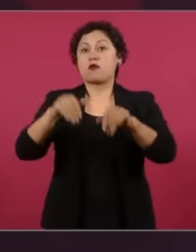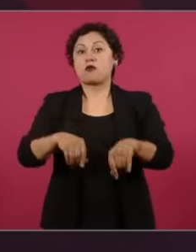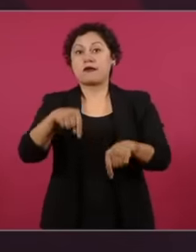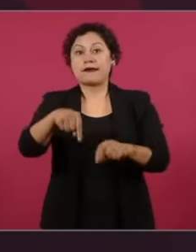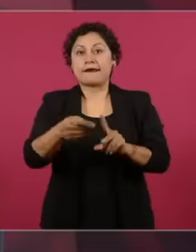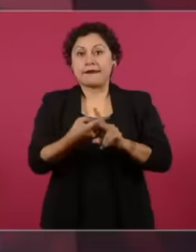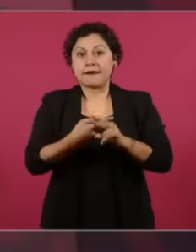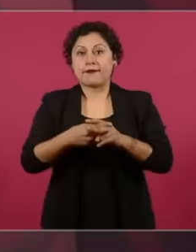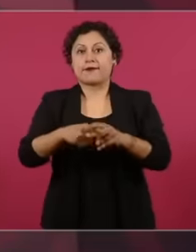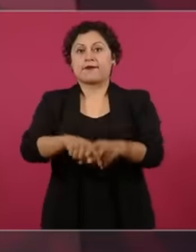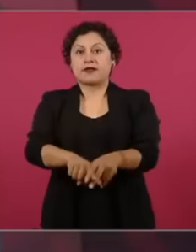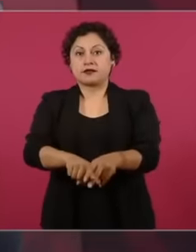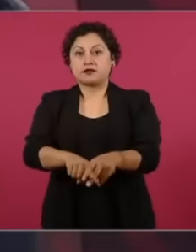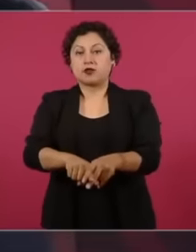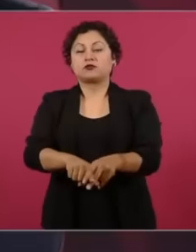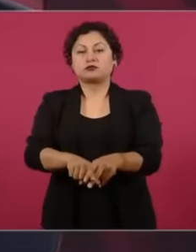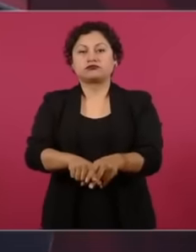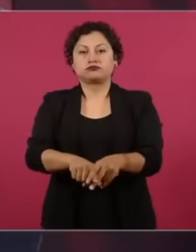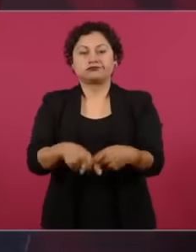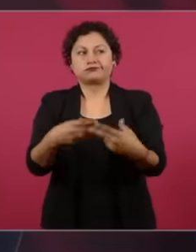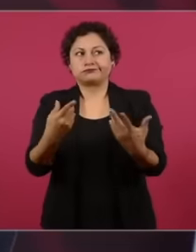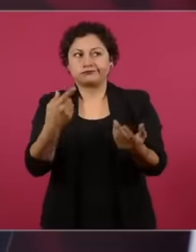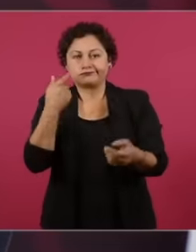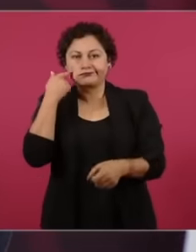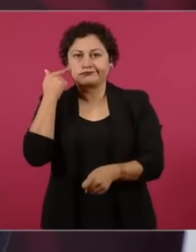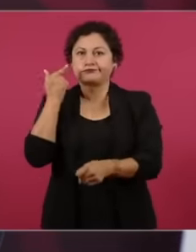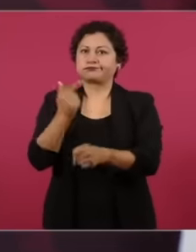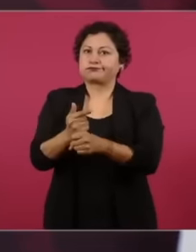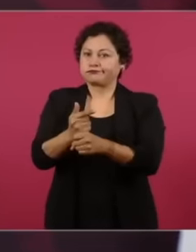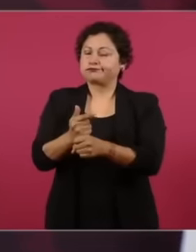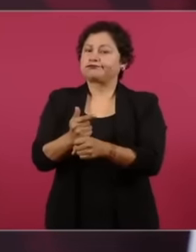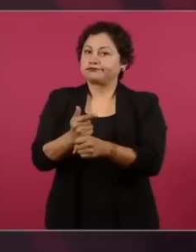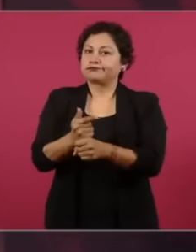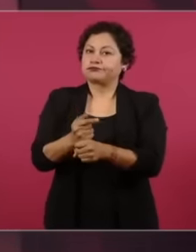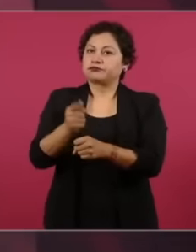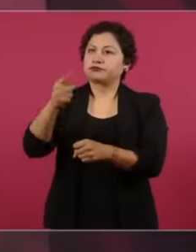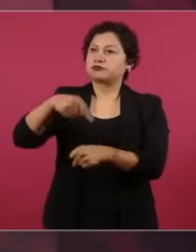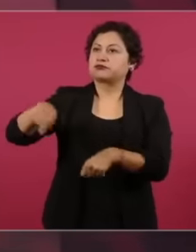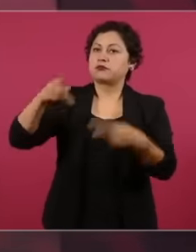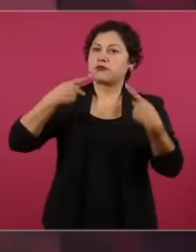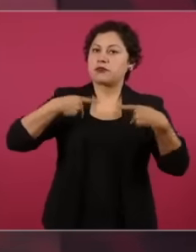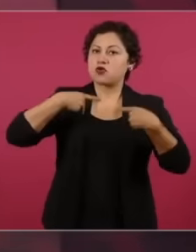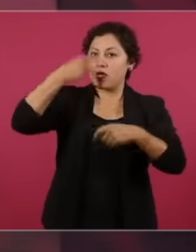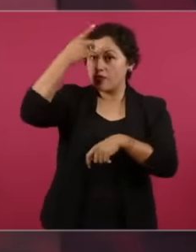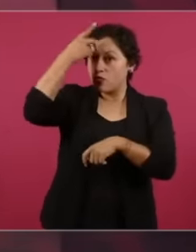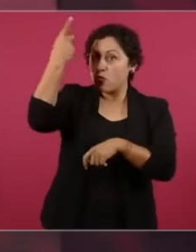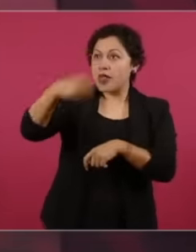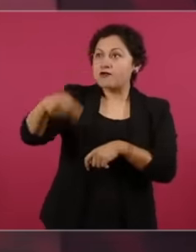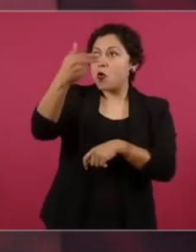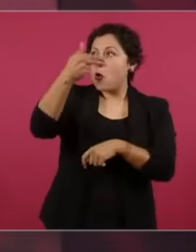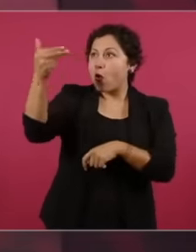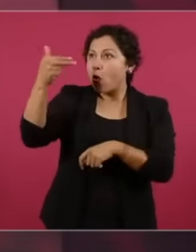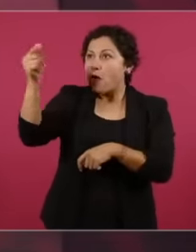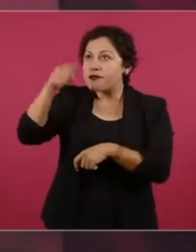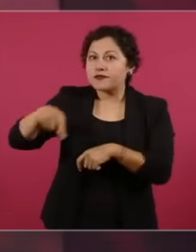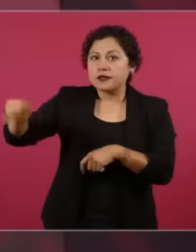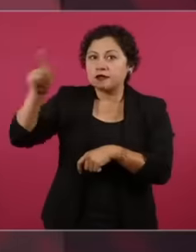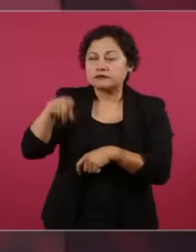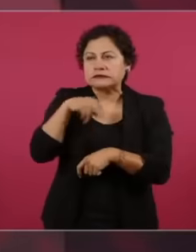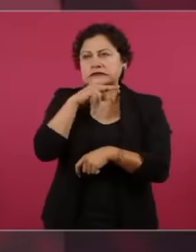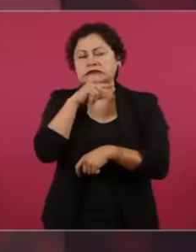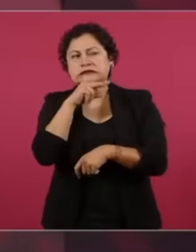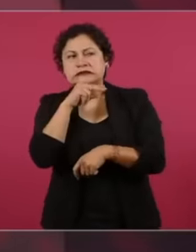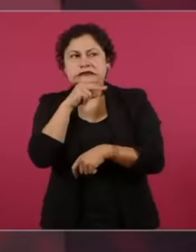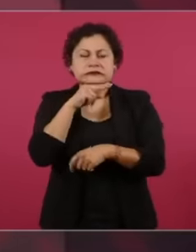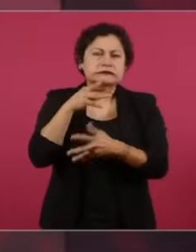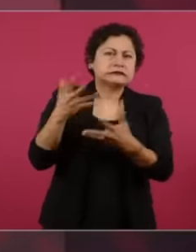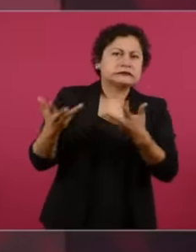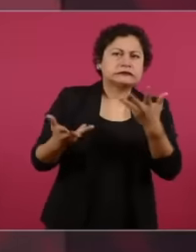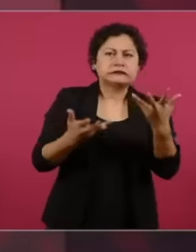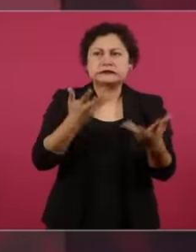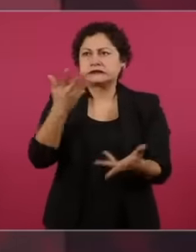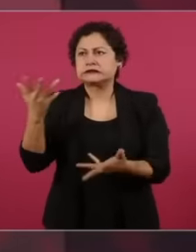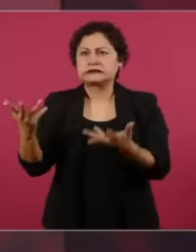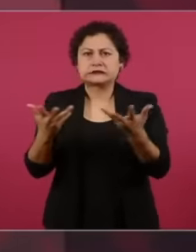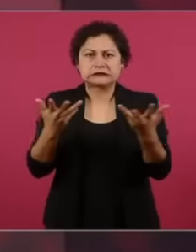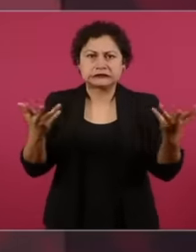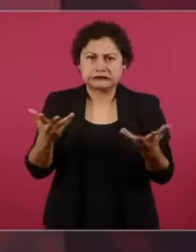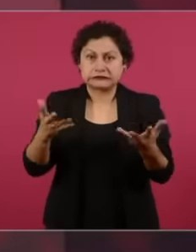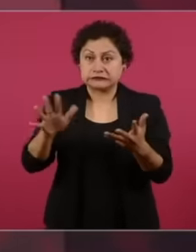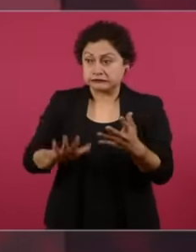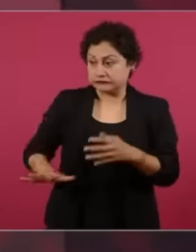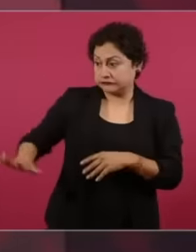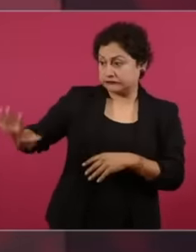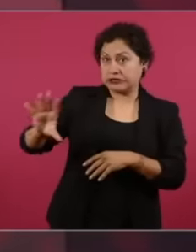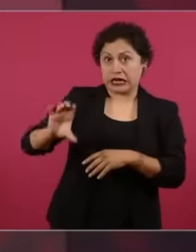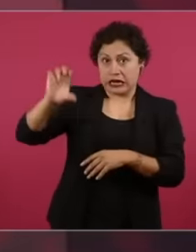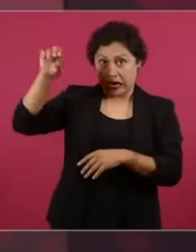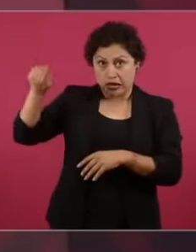many hoteliers in Cancun and the entire Riviera Maya worried